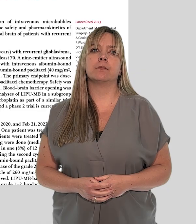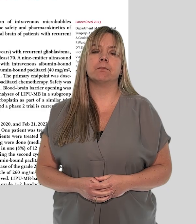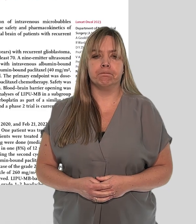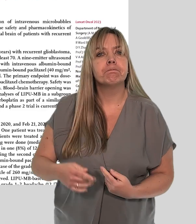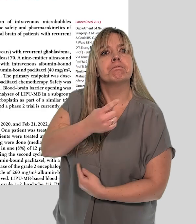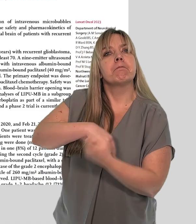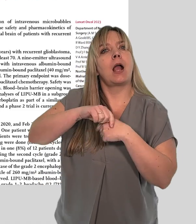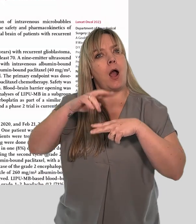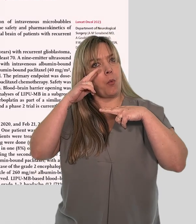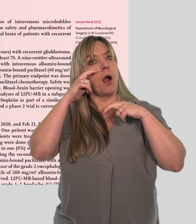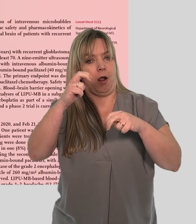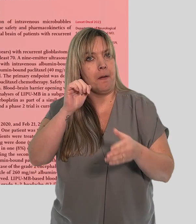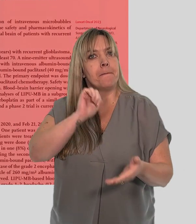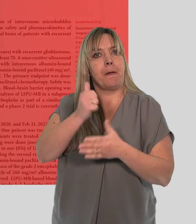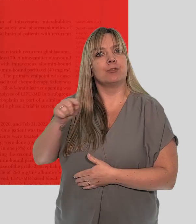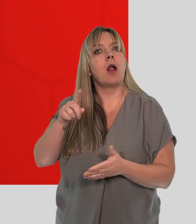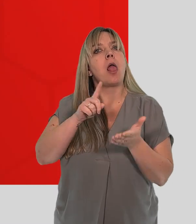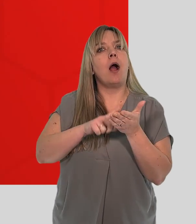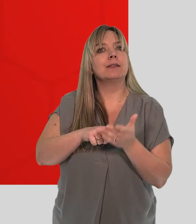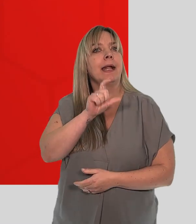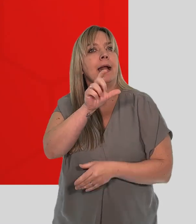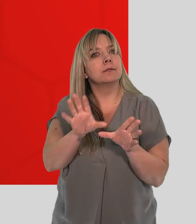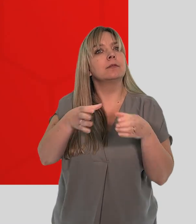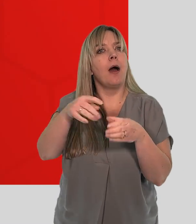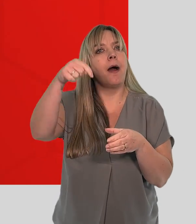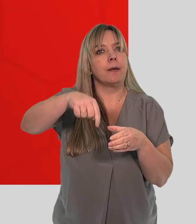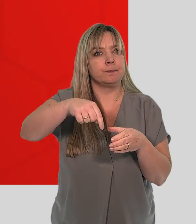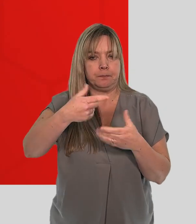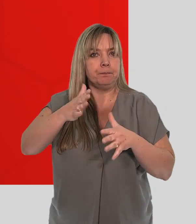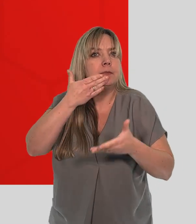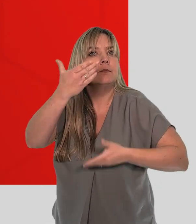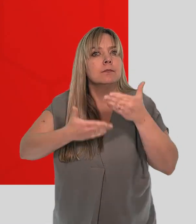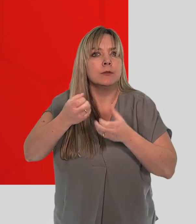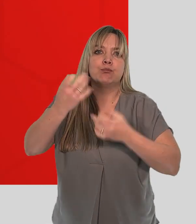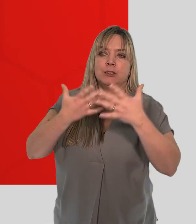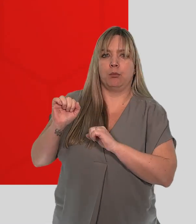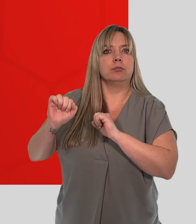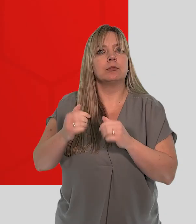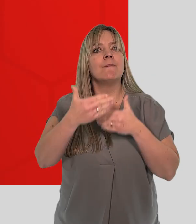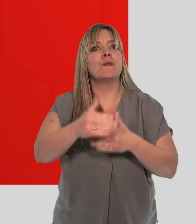where we use a skull implantable ultrasound to deliver albumin-bound paclitaxel to the brain